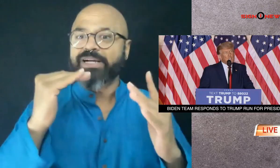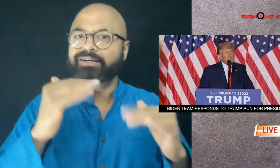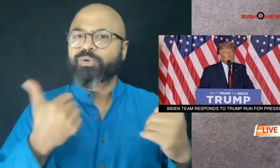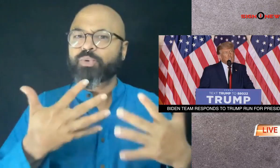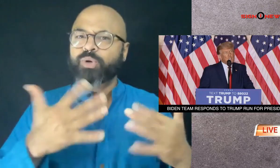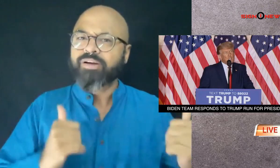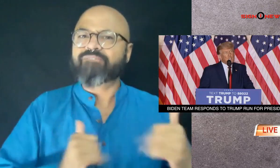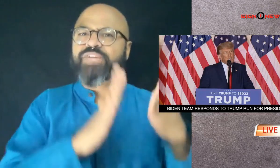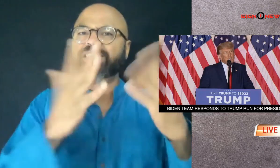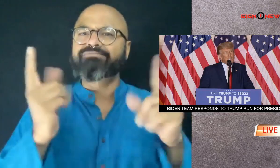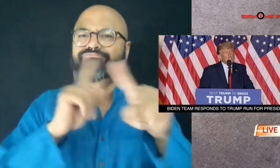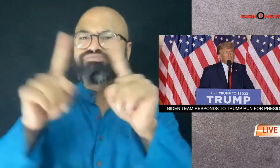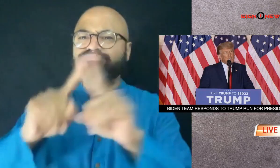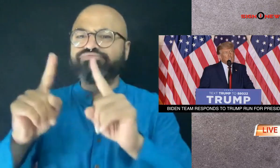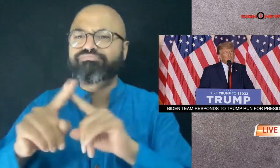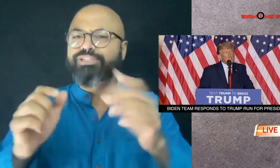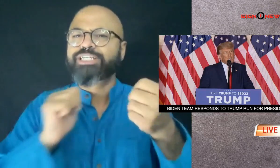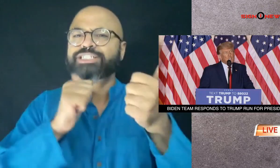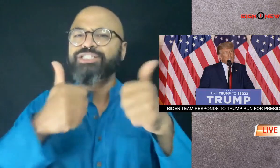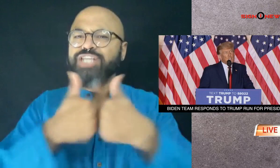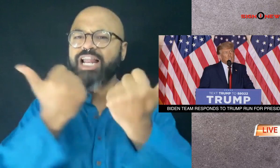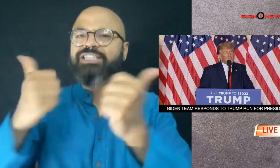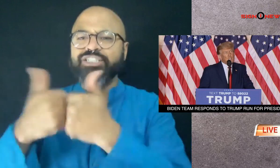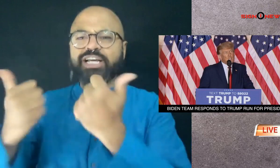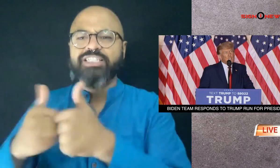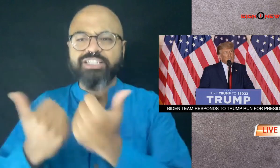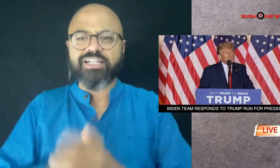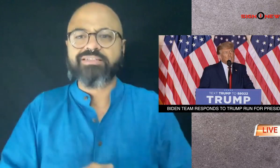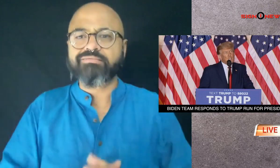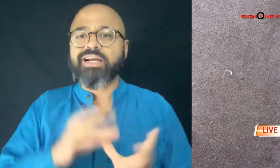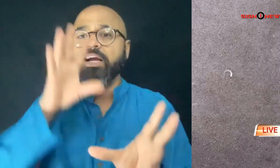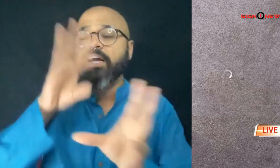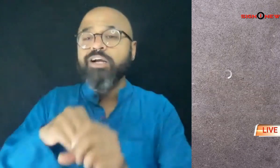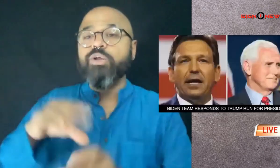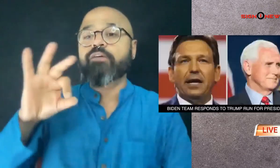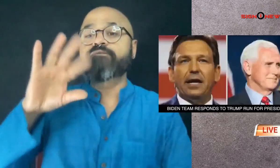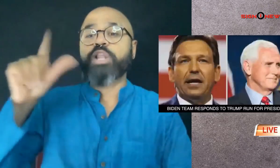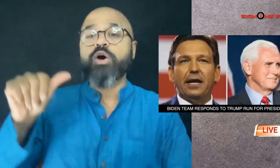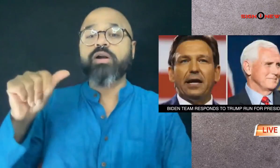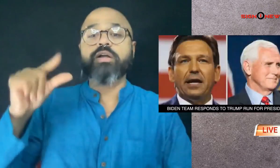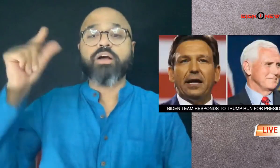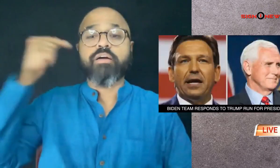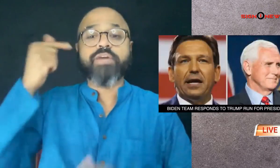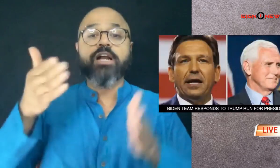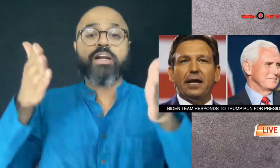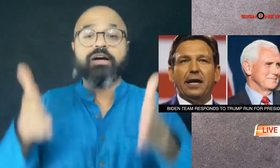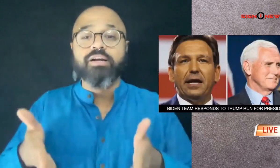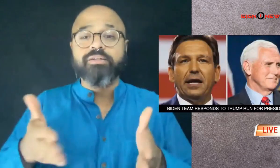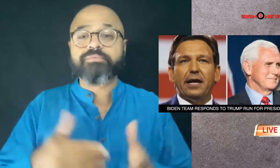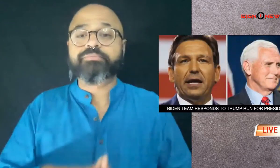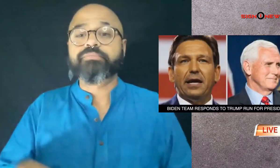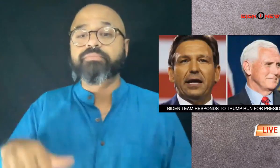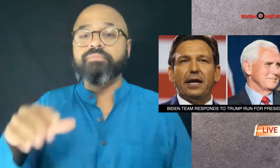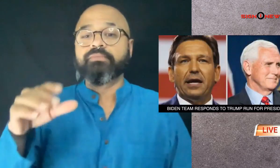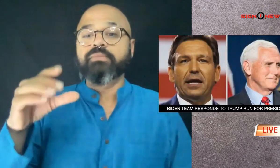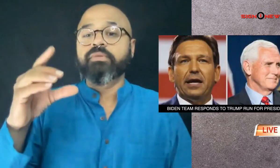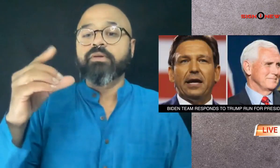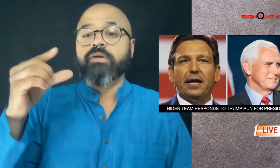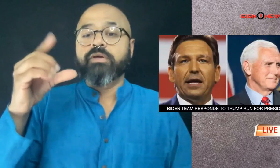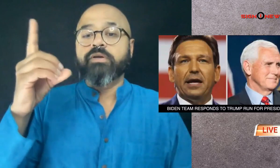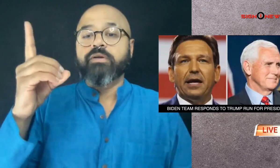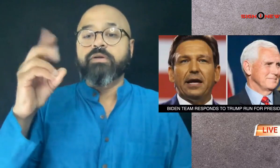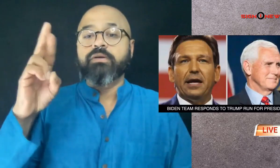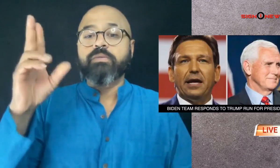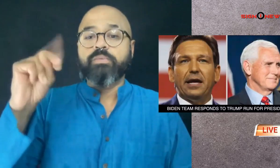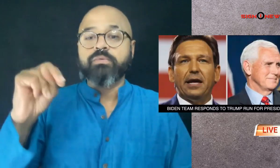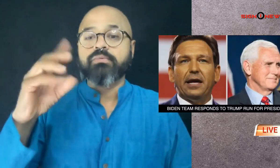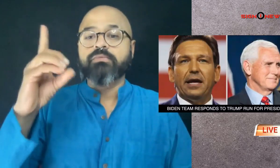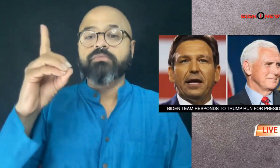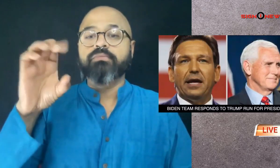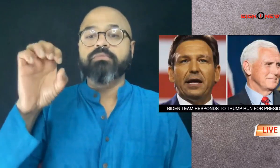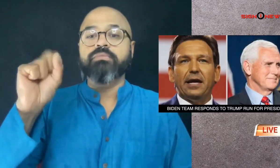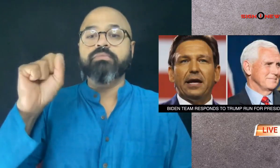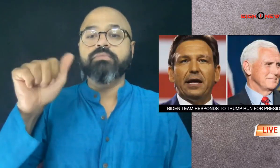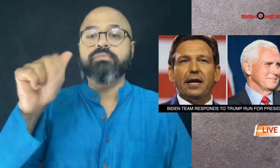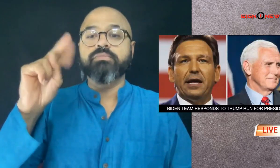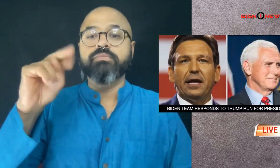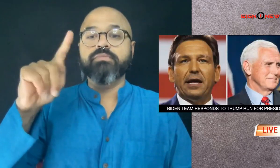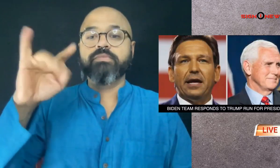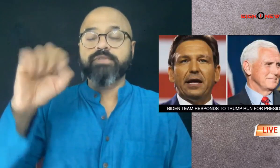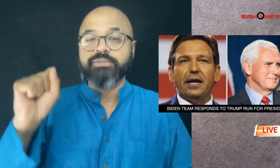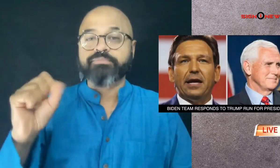he is expected to face several challengers including Florida Governor Ron DeSantis and